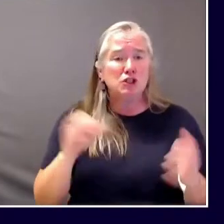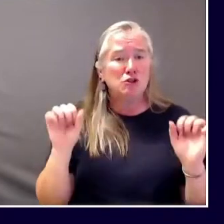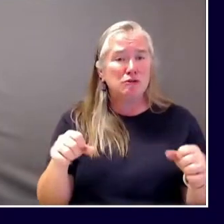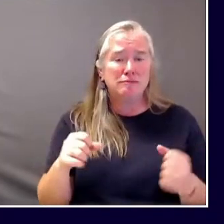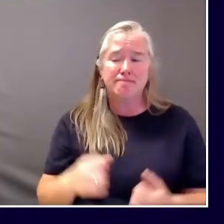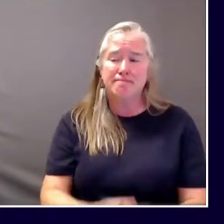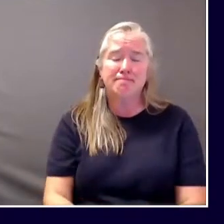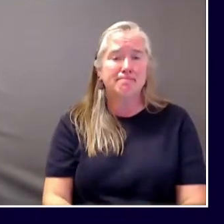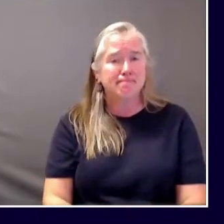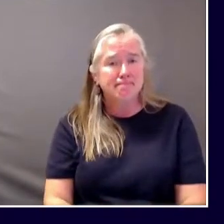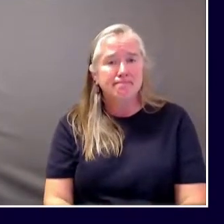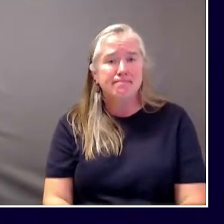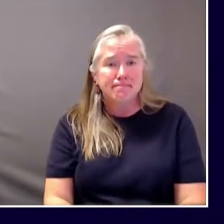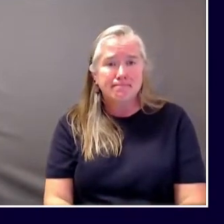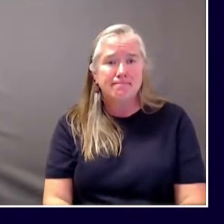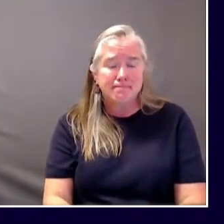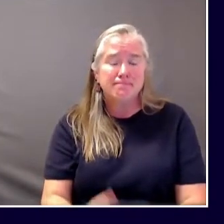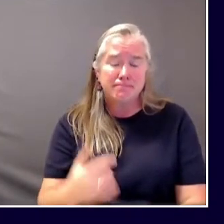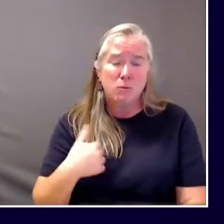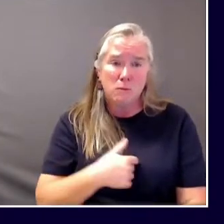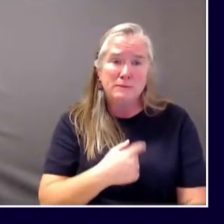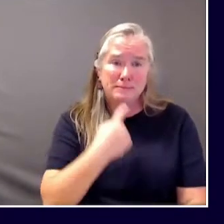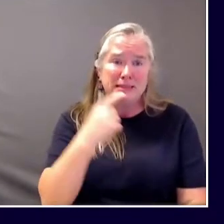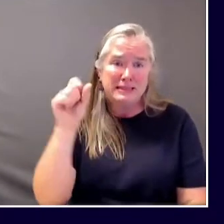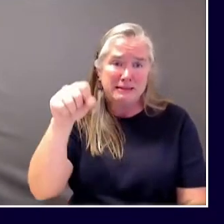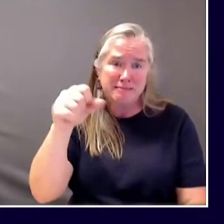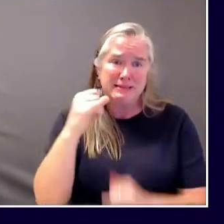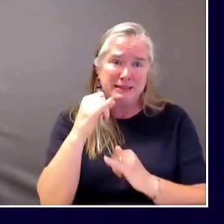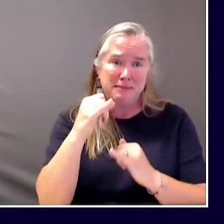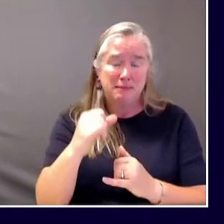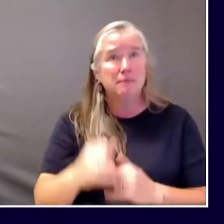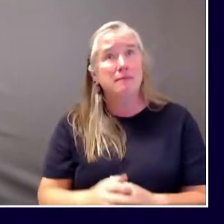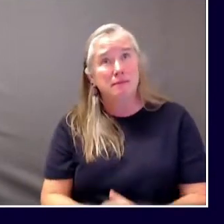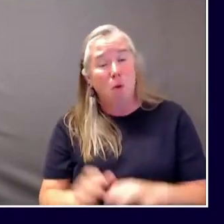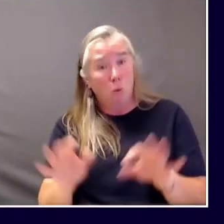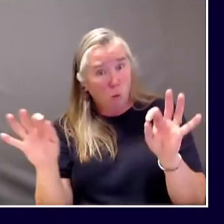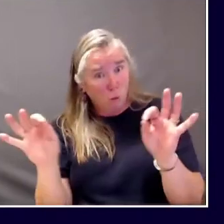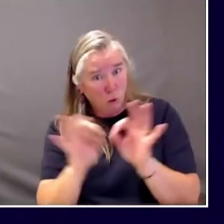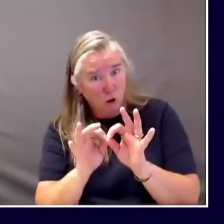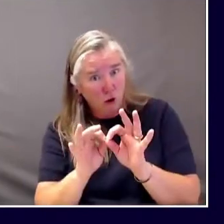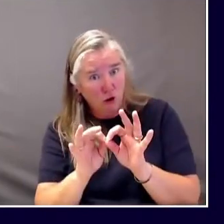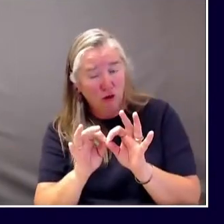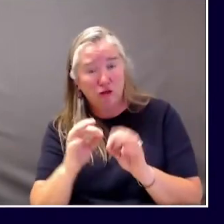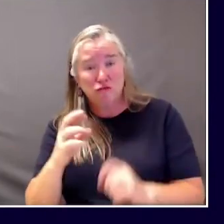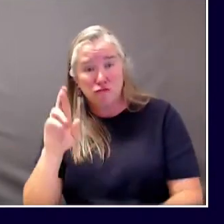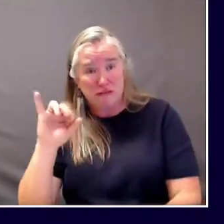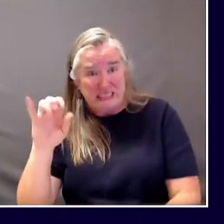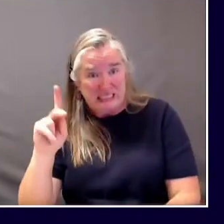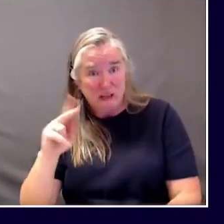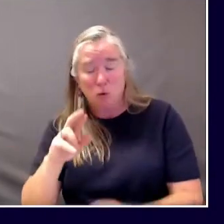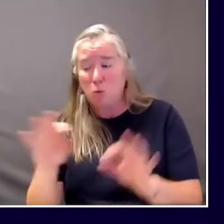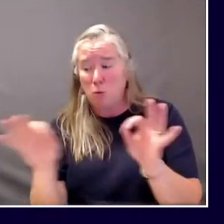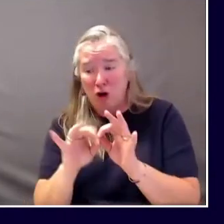hang out with the people